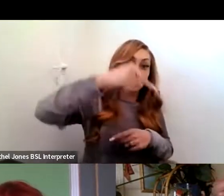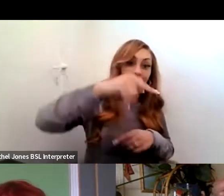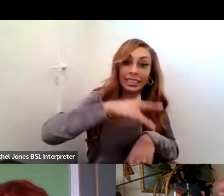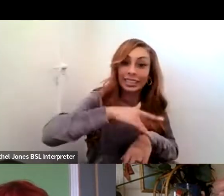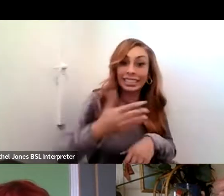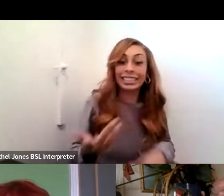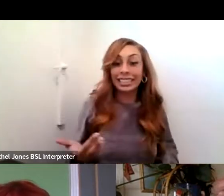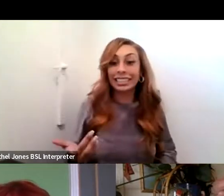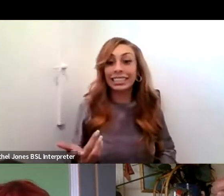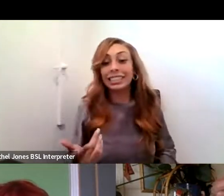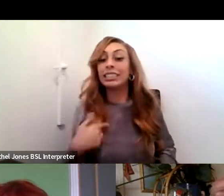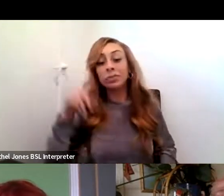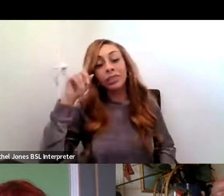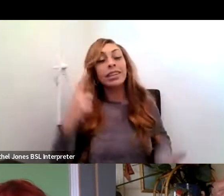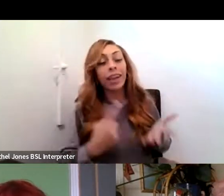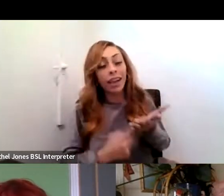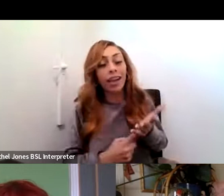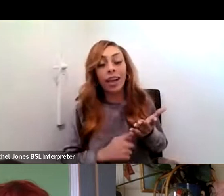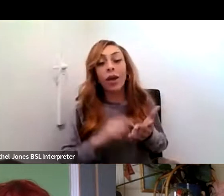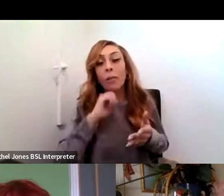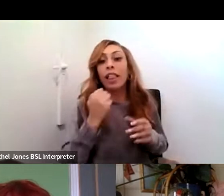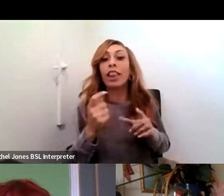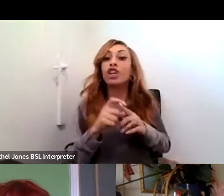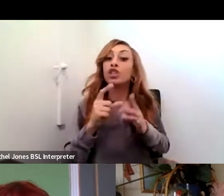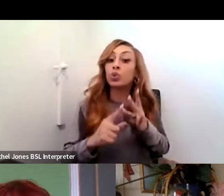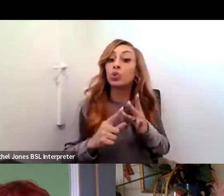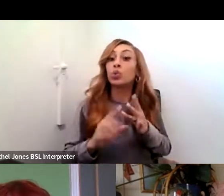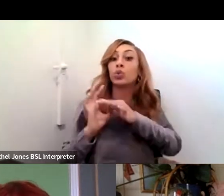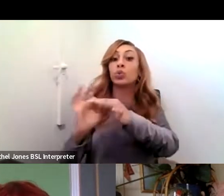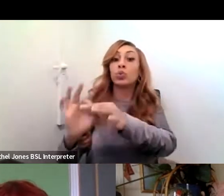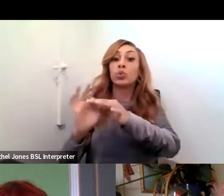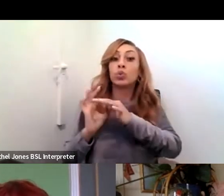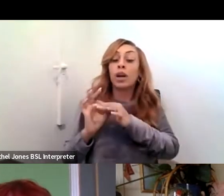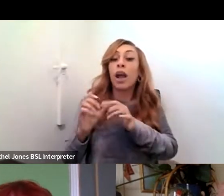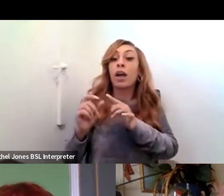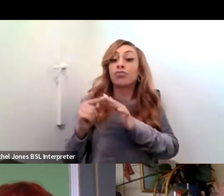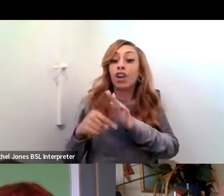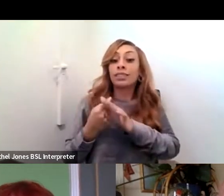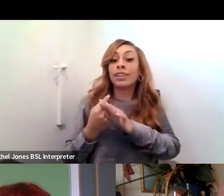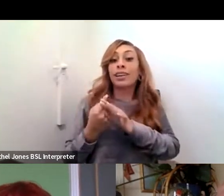and so we sort of decided that we would do a project together, and we designed it together and the idea is